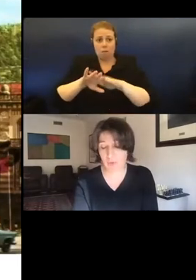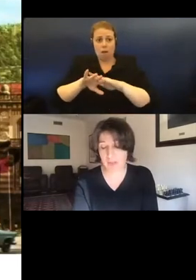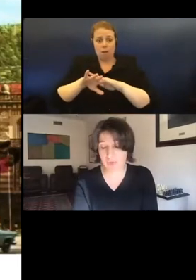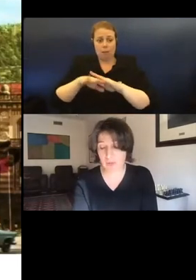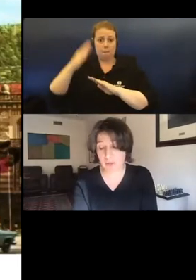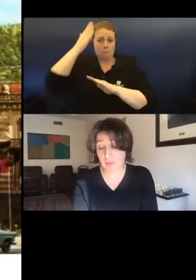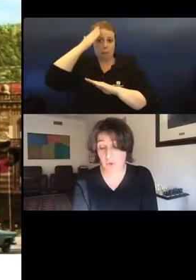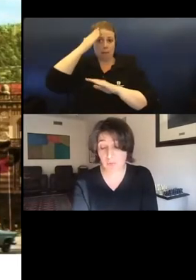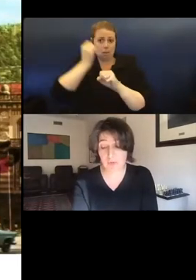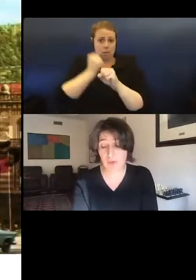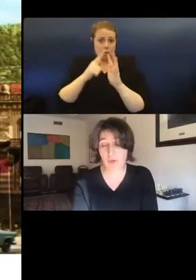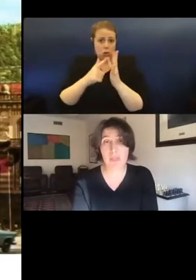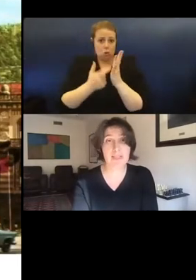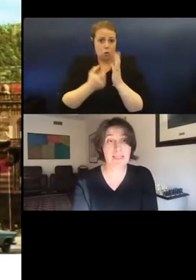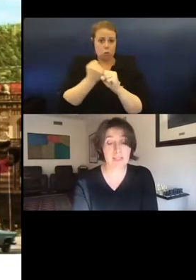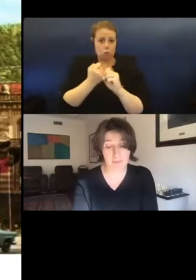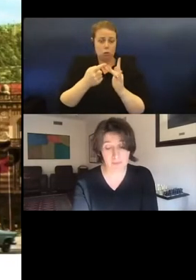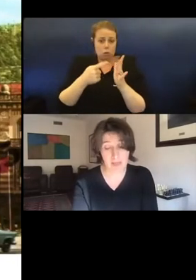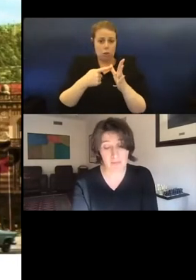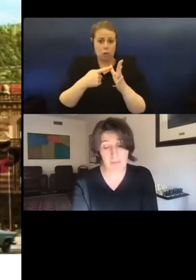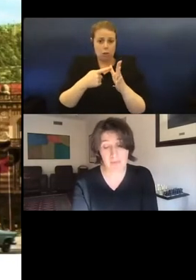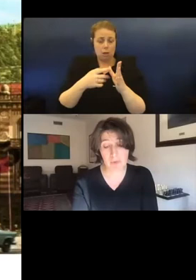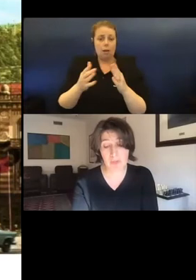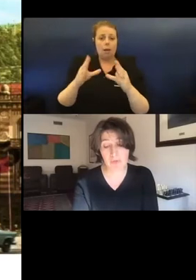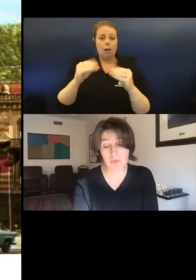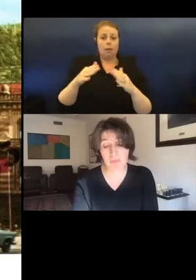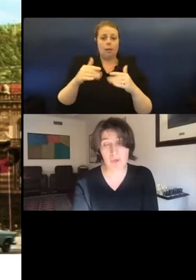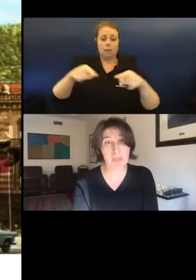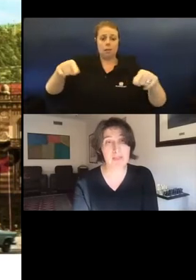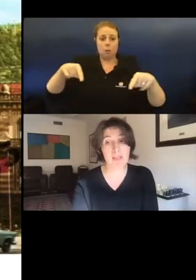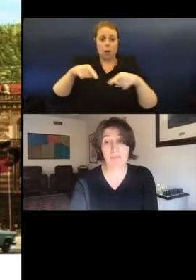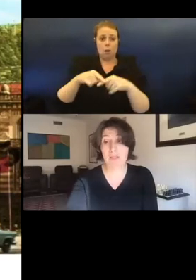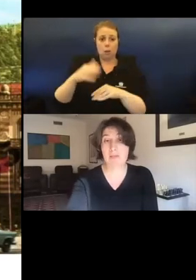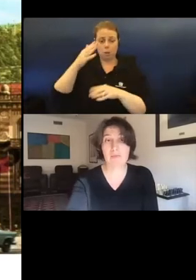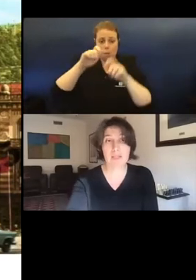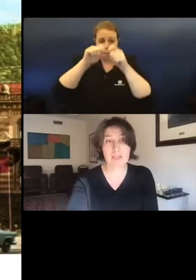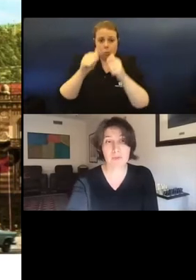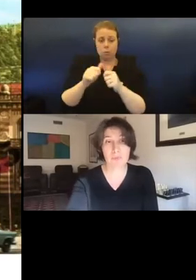to the monument to the communist leader made by prominent soviet monumental sculptor valentine's